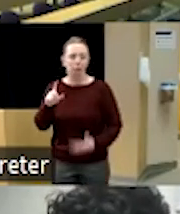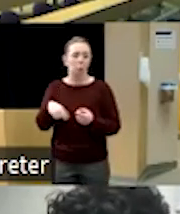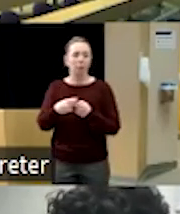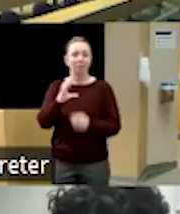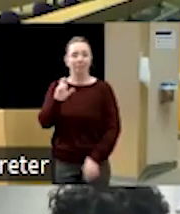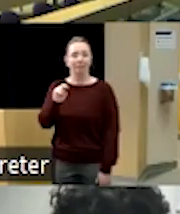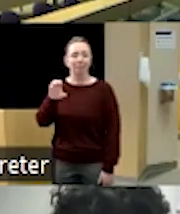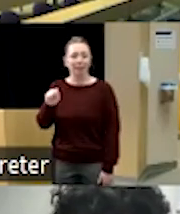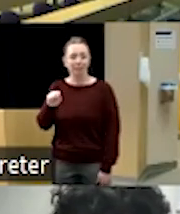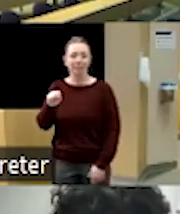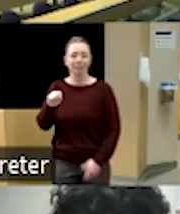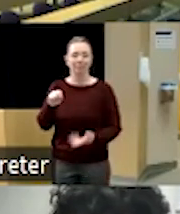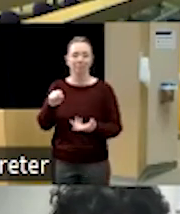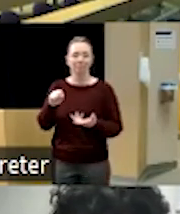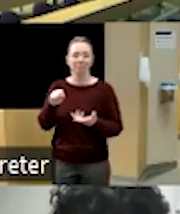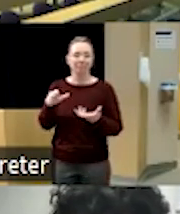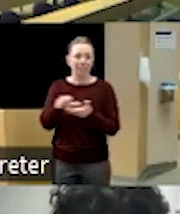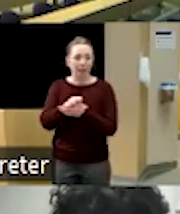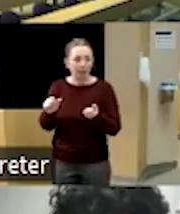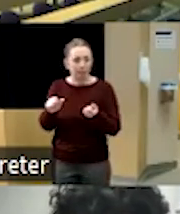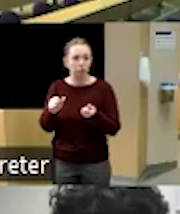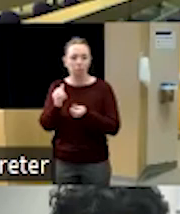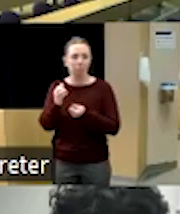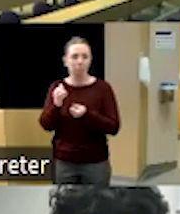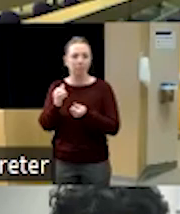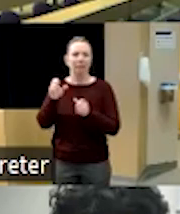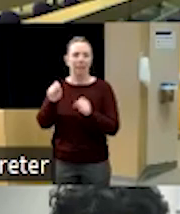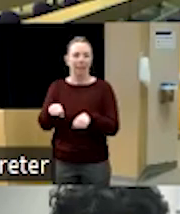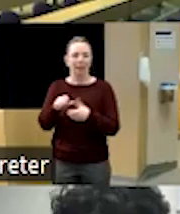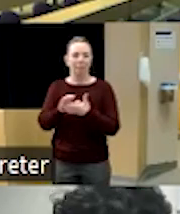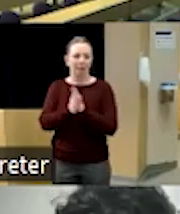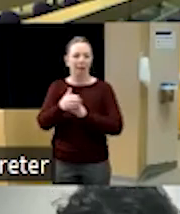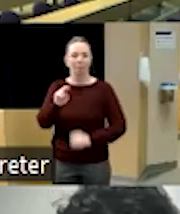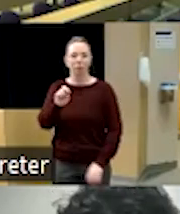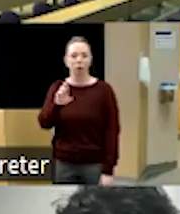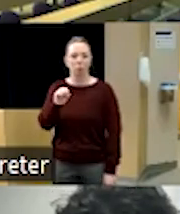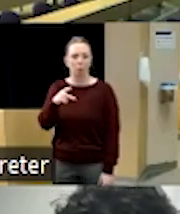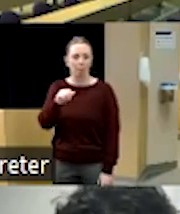somatosensory nervous system is damaged somewhere it can be neuropathic pain and what we're going to